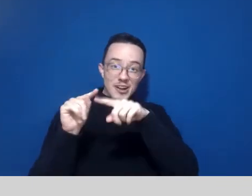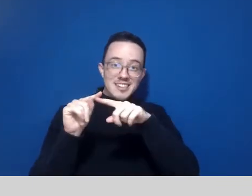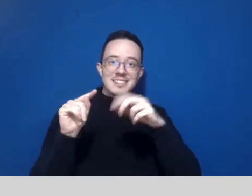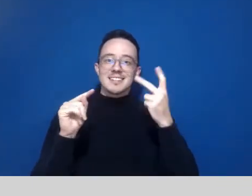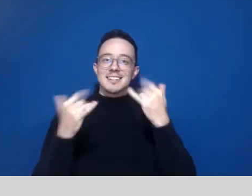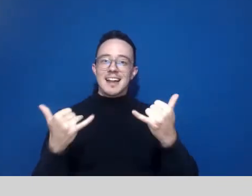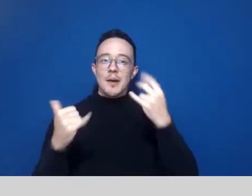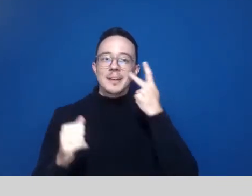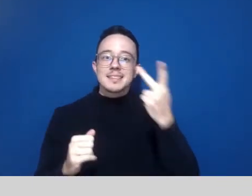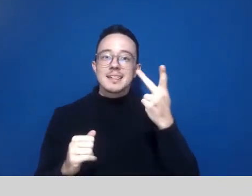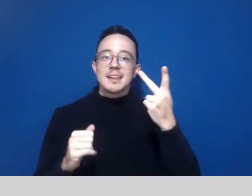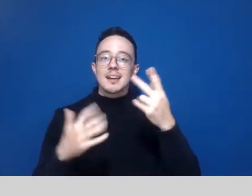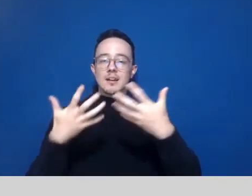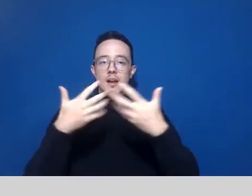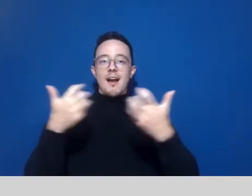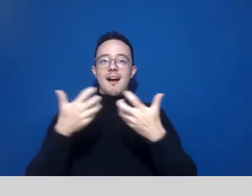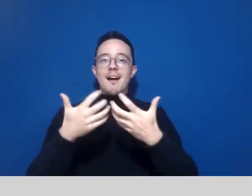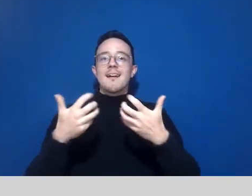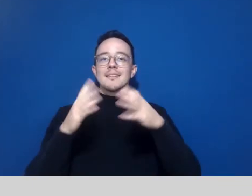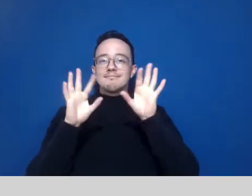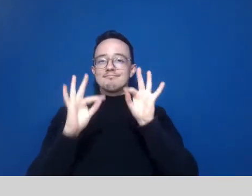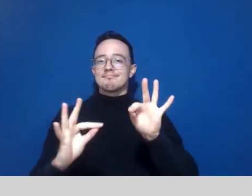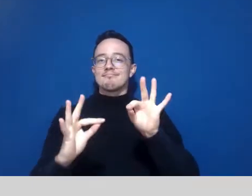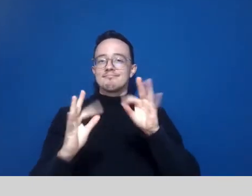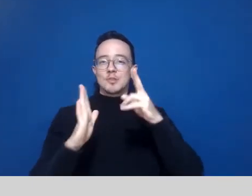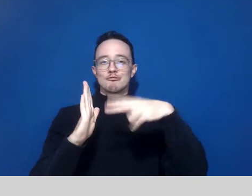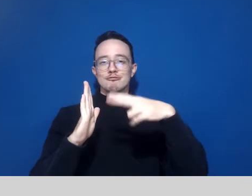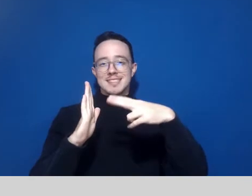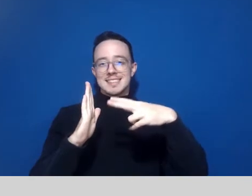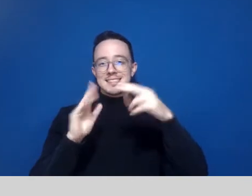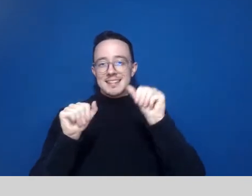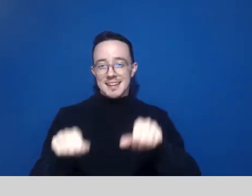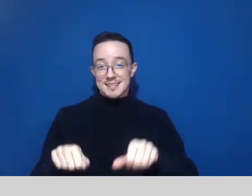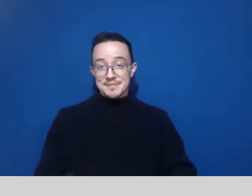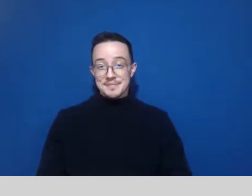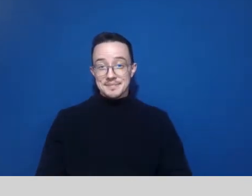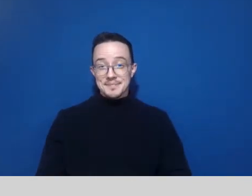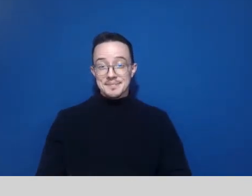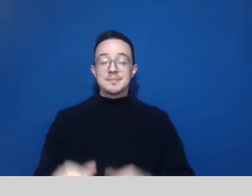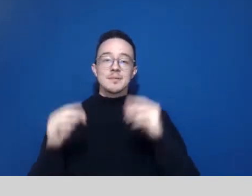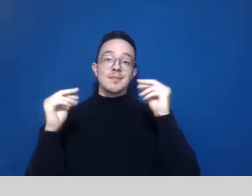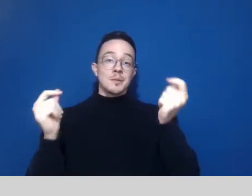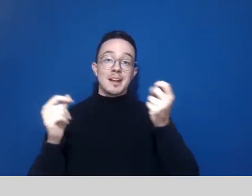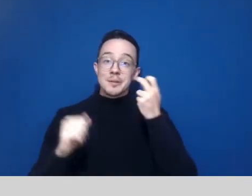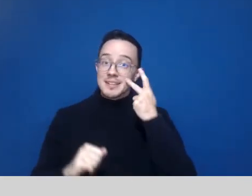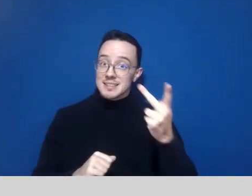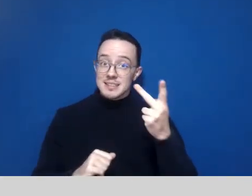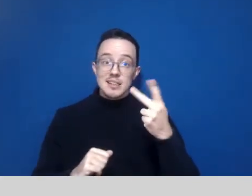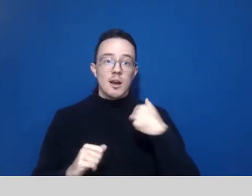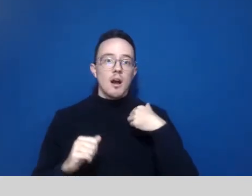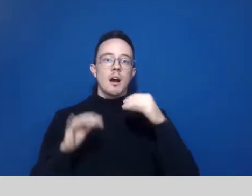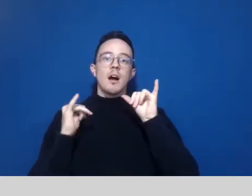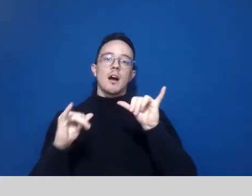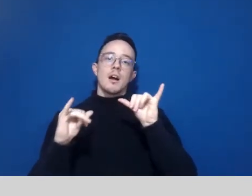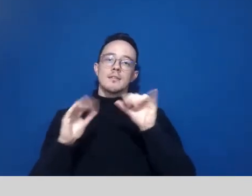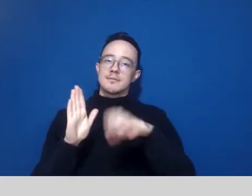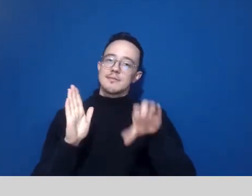And now that zData has been decoded into something that's a little bit more readable. And straightaway we can see "OK." This is classic photo metadata.